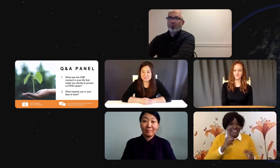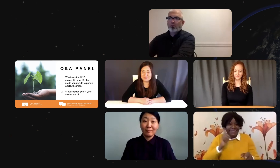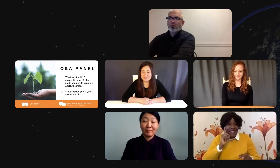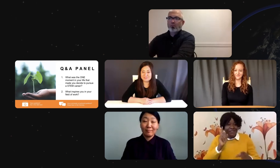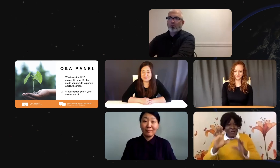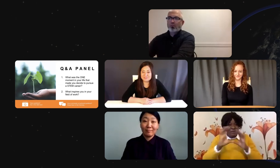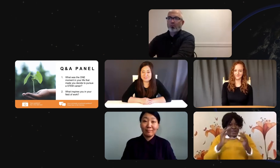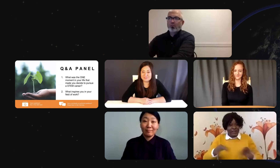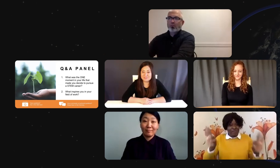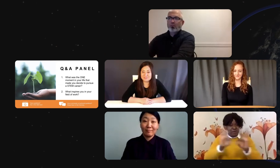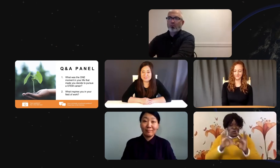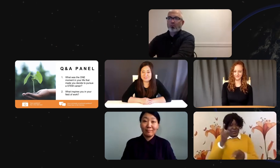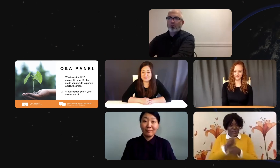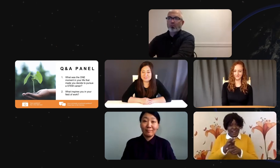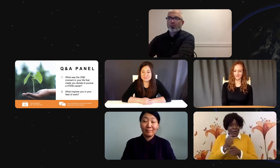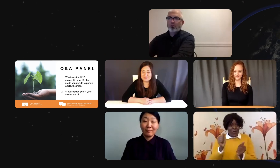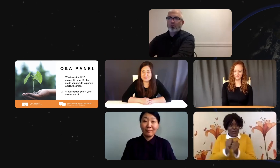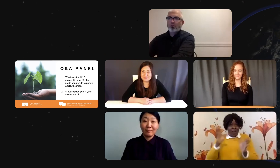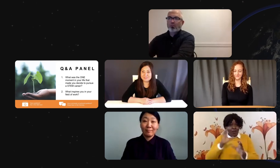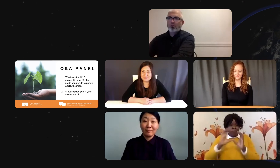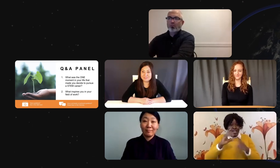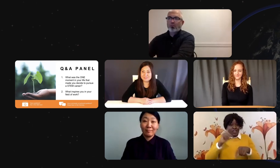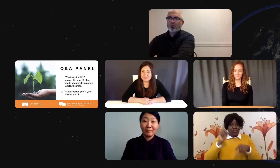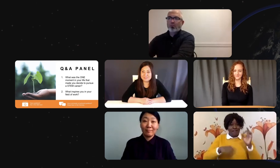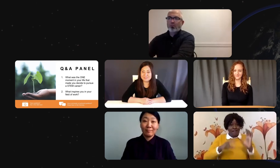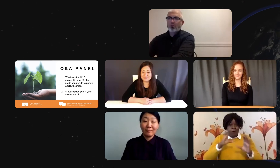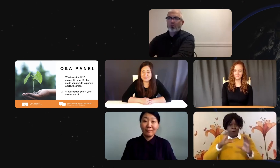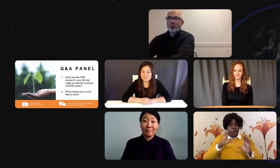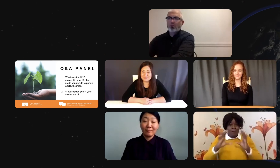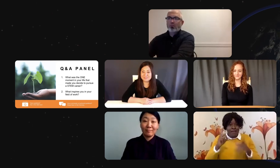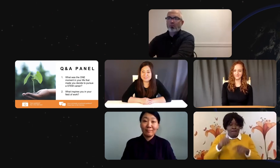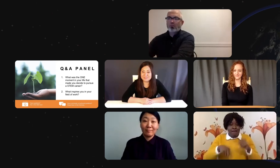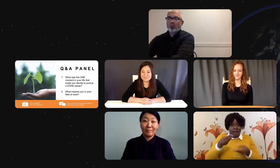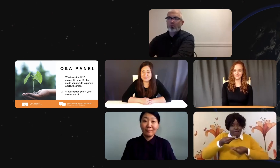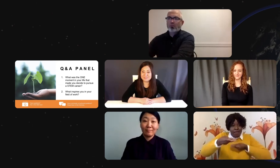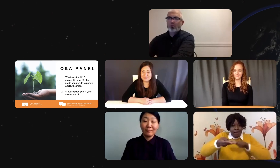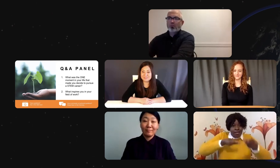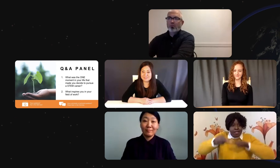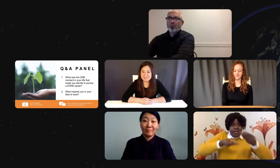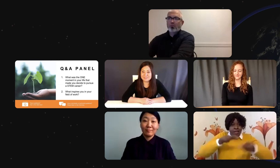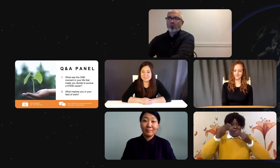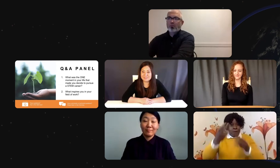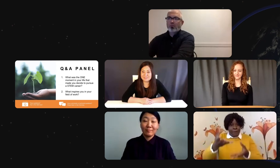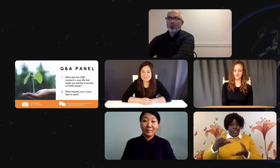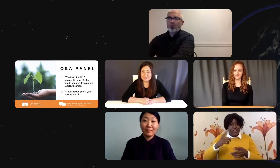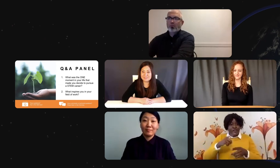It's so important. As deaf people, communication is so integral.